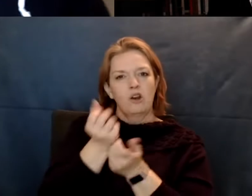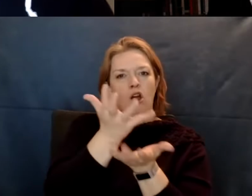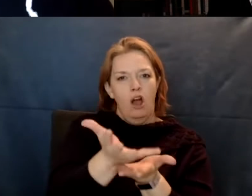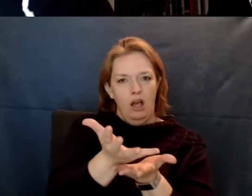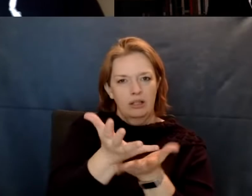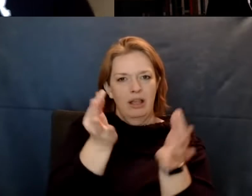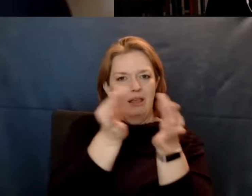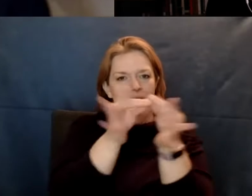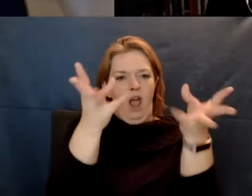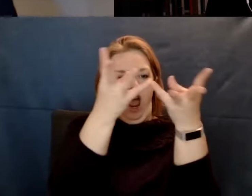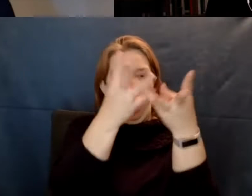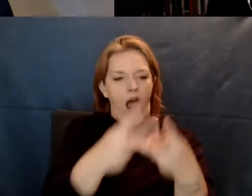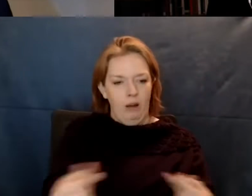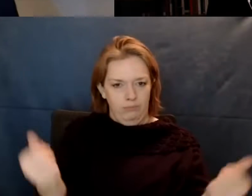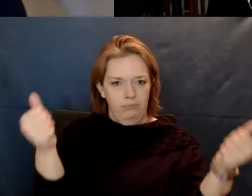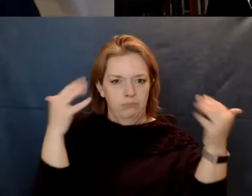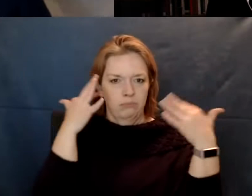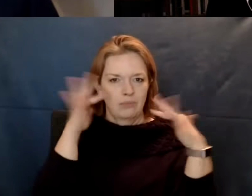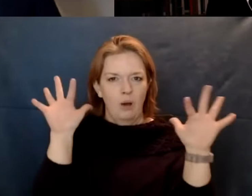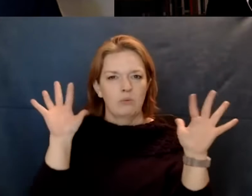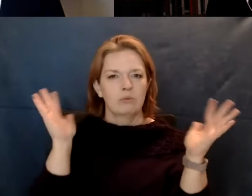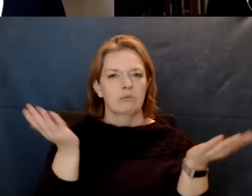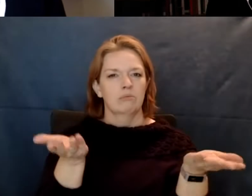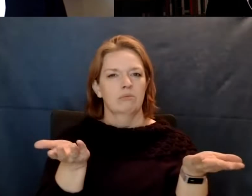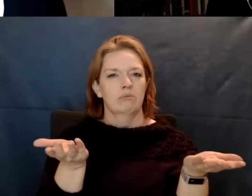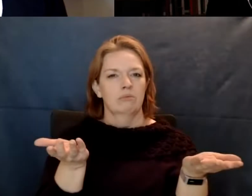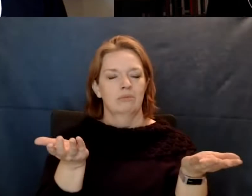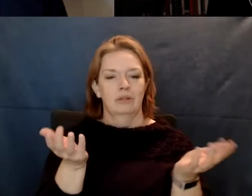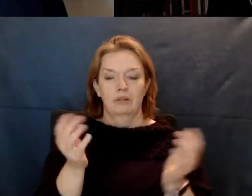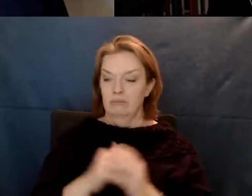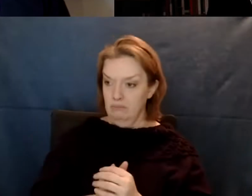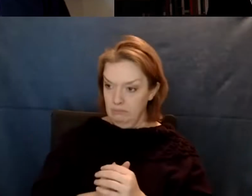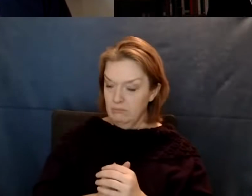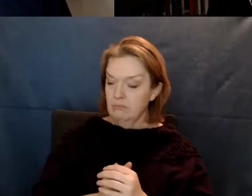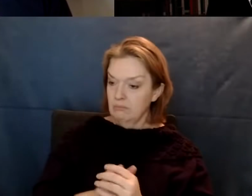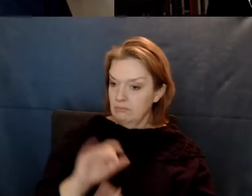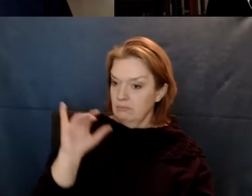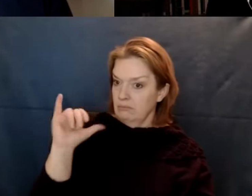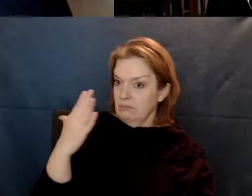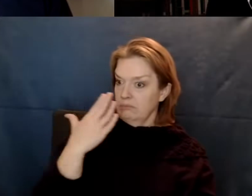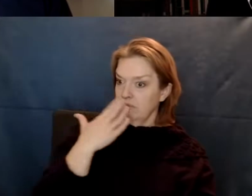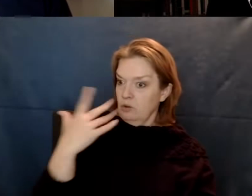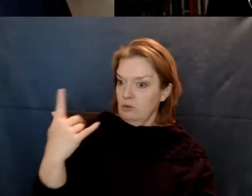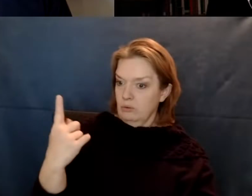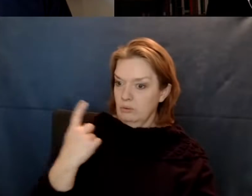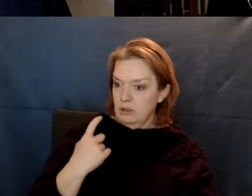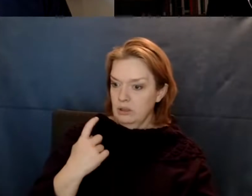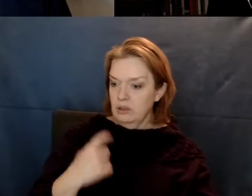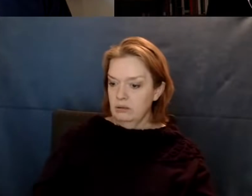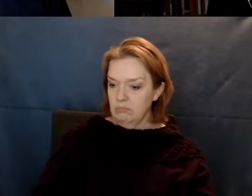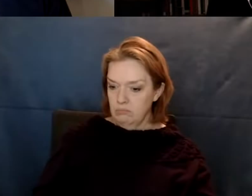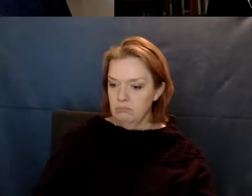J: Oh man, that's a good question